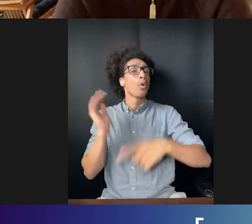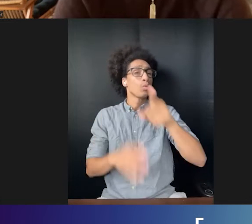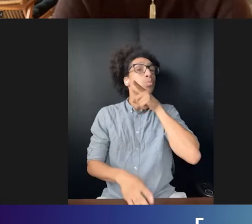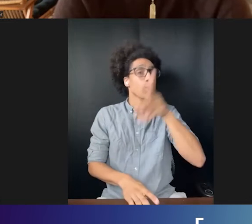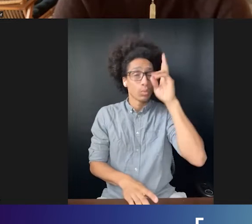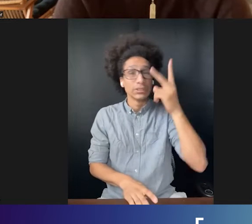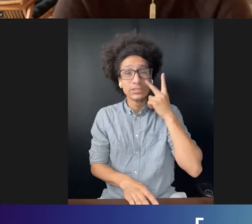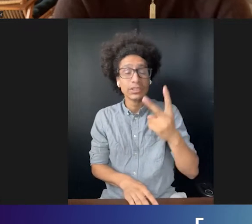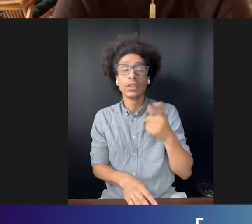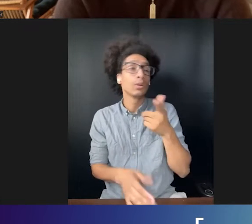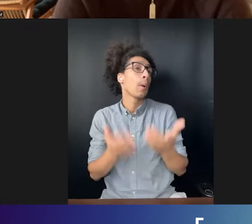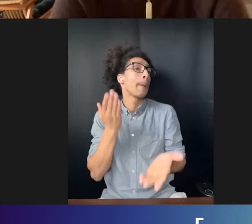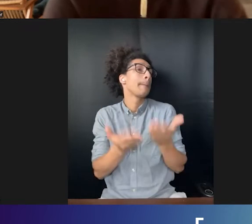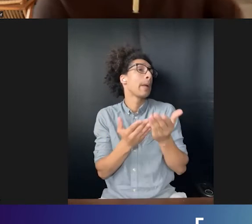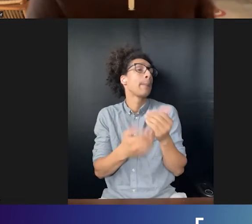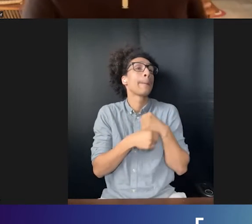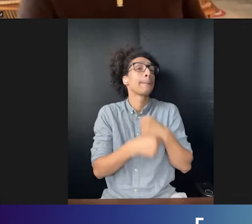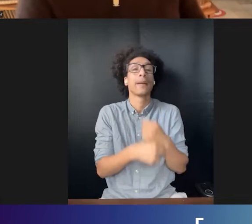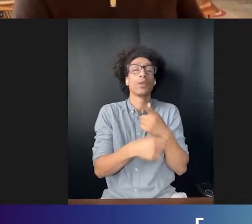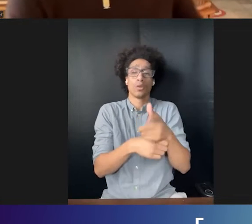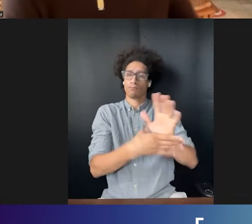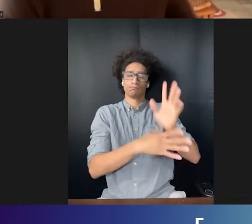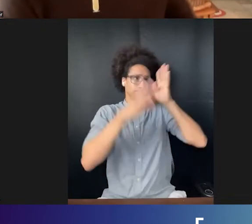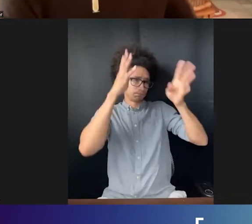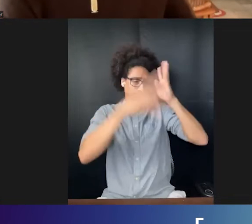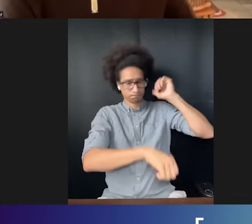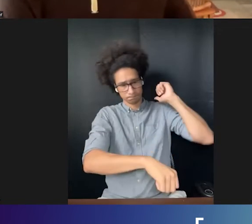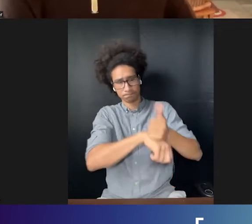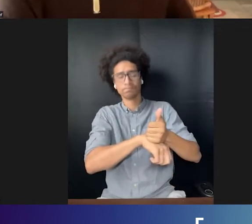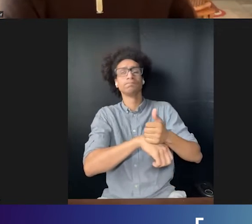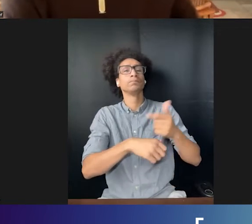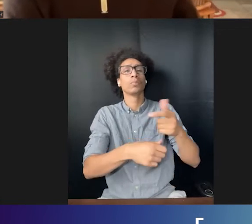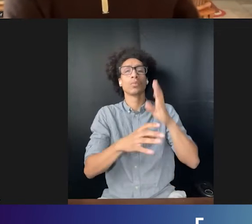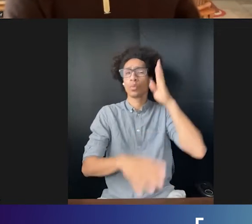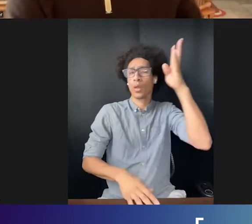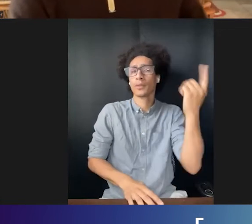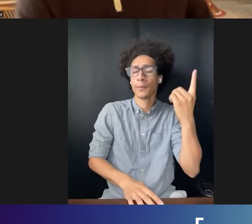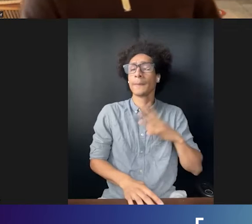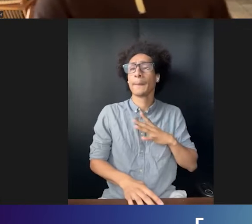perhaps it does well at some festivals and then you are being courted with now